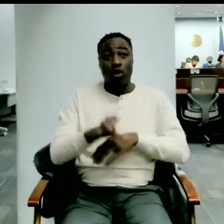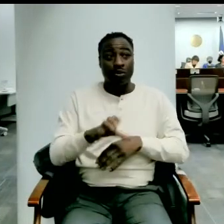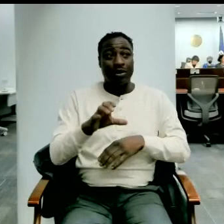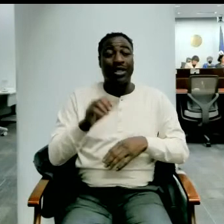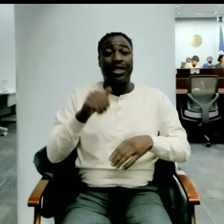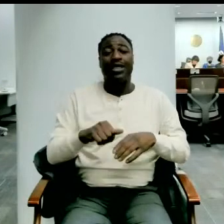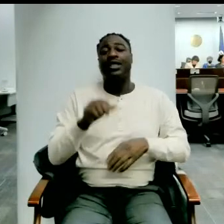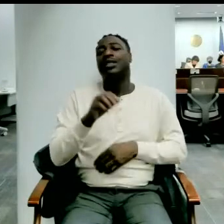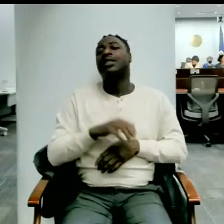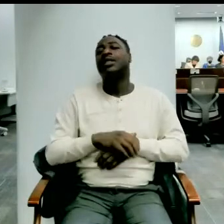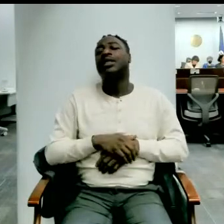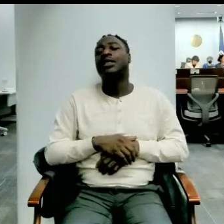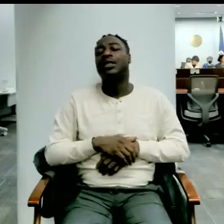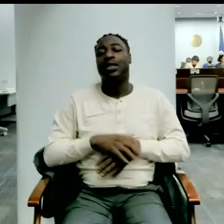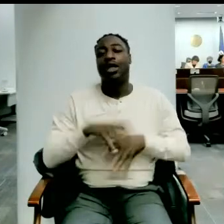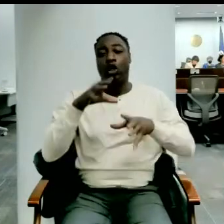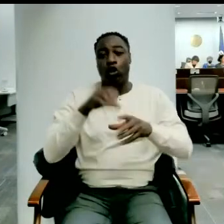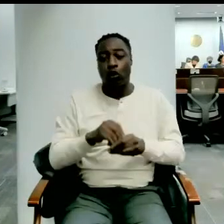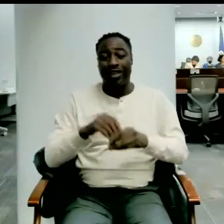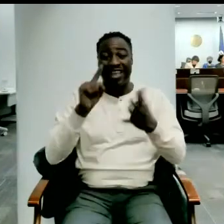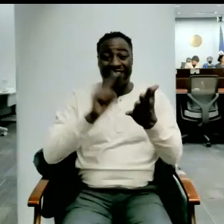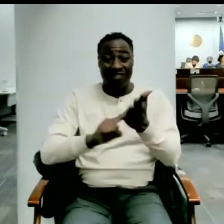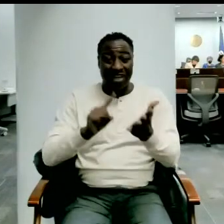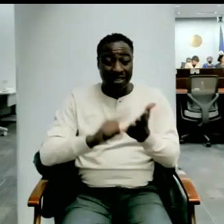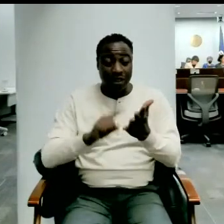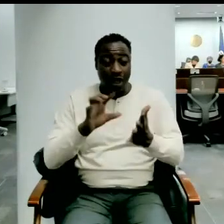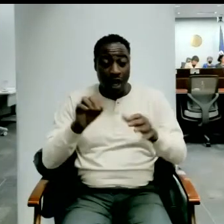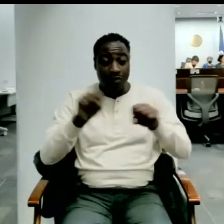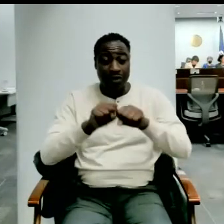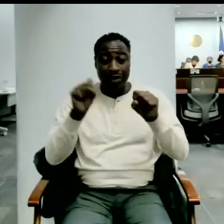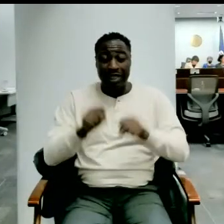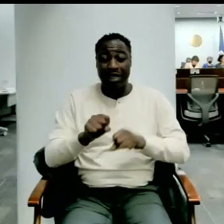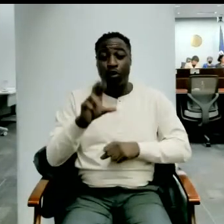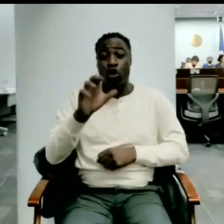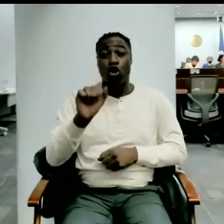next SEP including the investigation of systemic race discrimination.